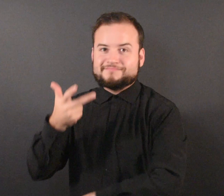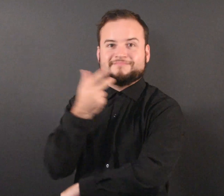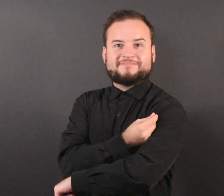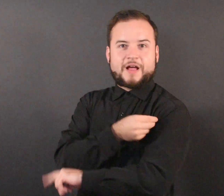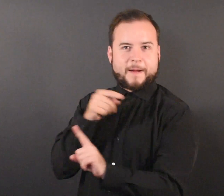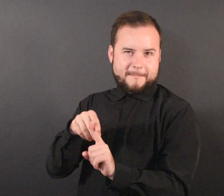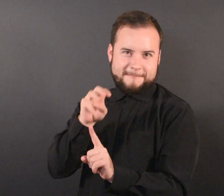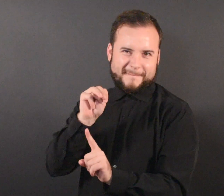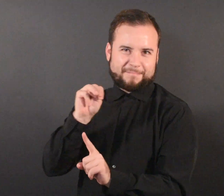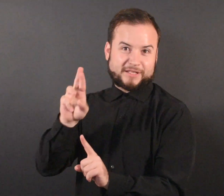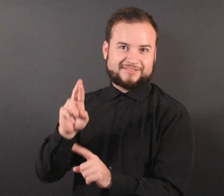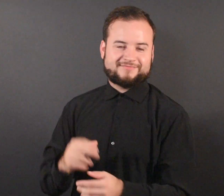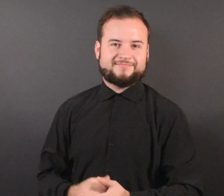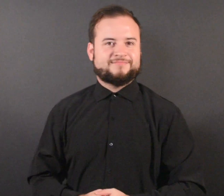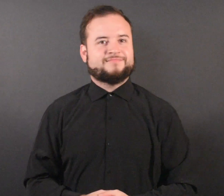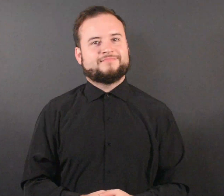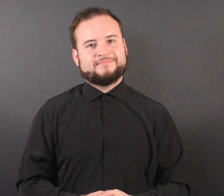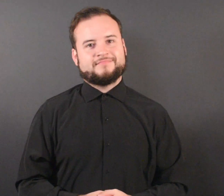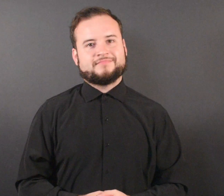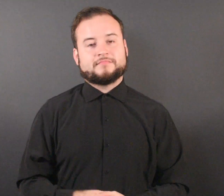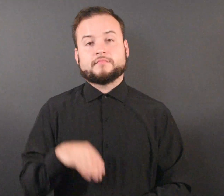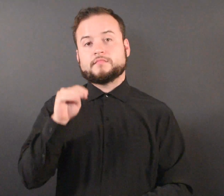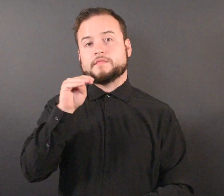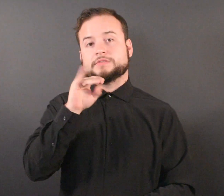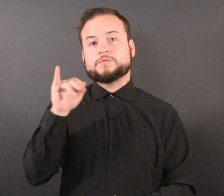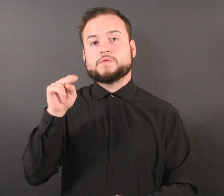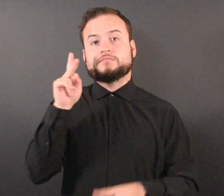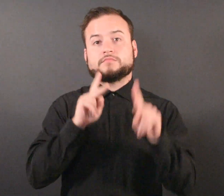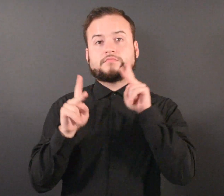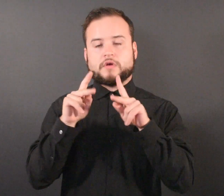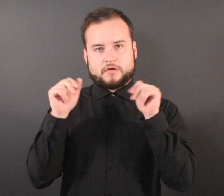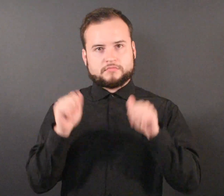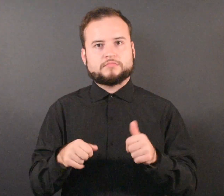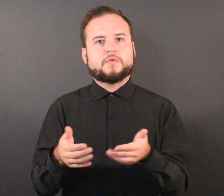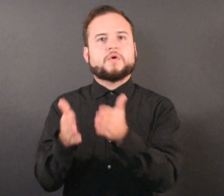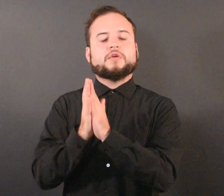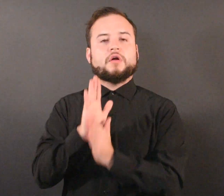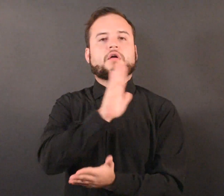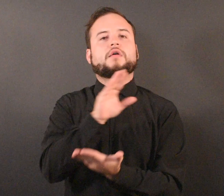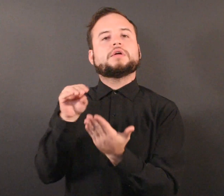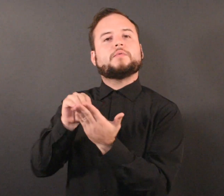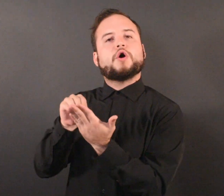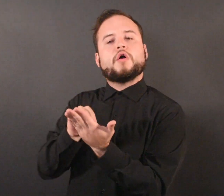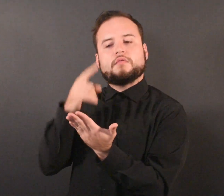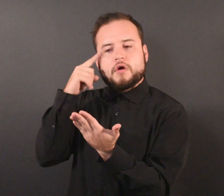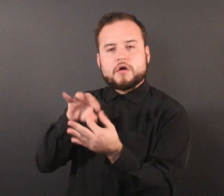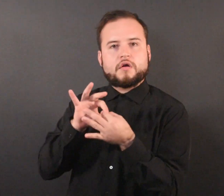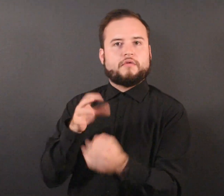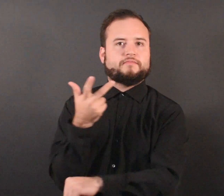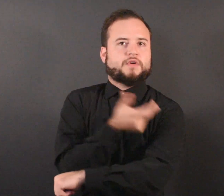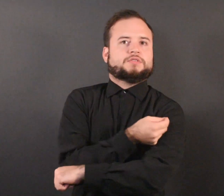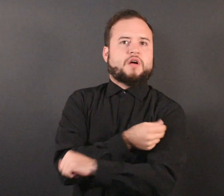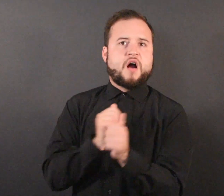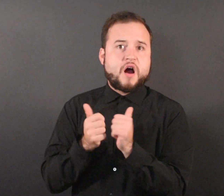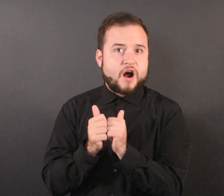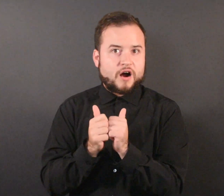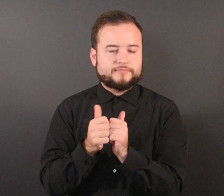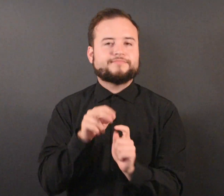Minnesotans can request their vaccination records by visiting Find My Immunization Record.